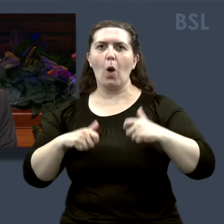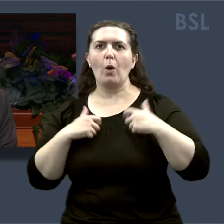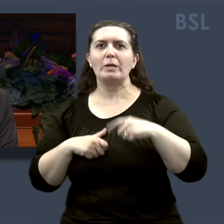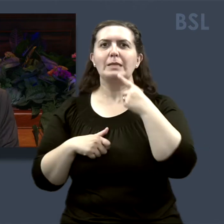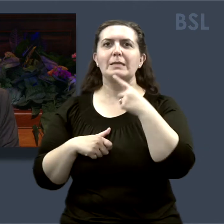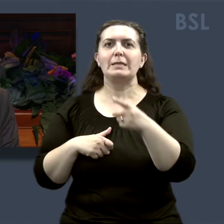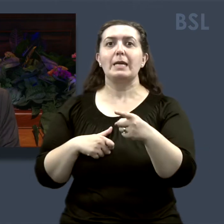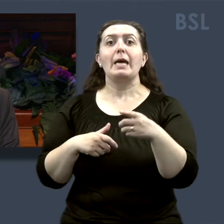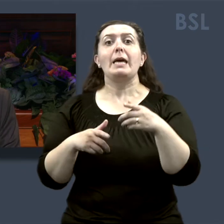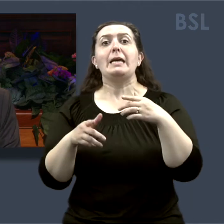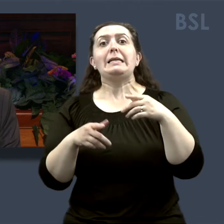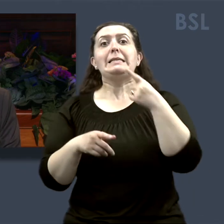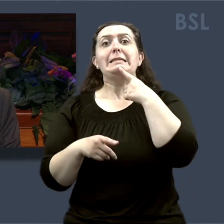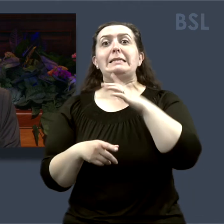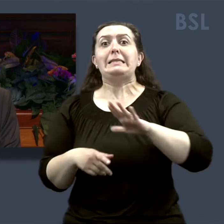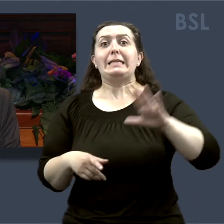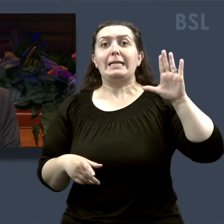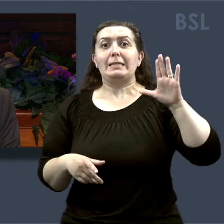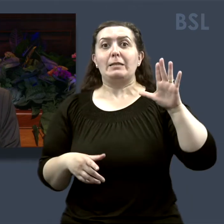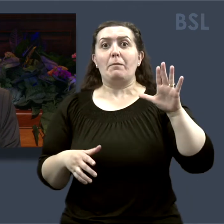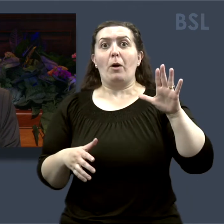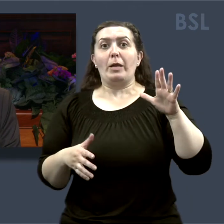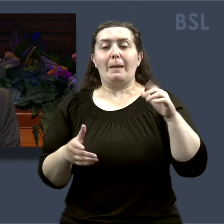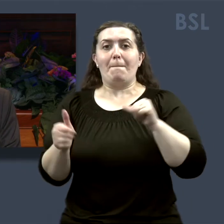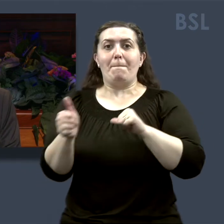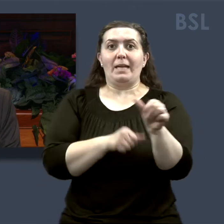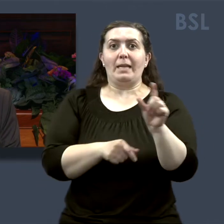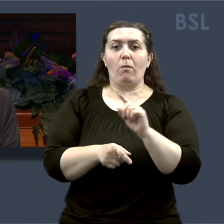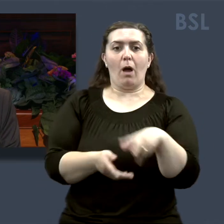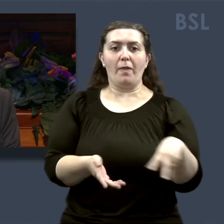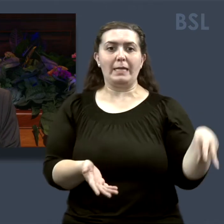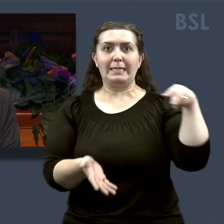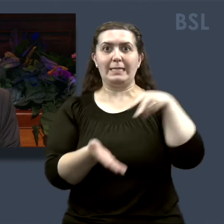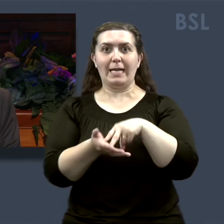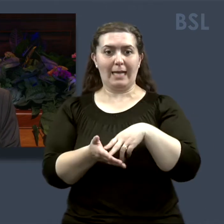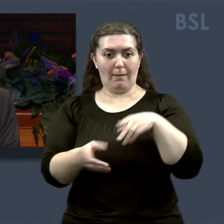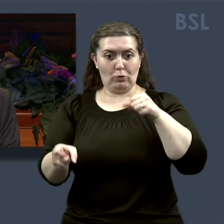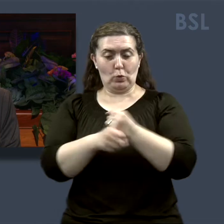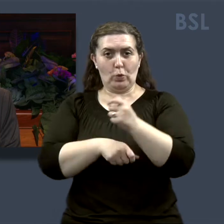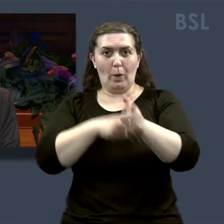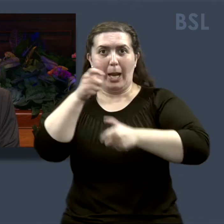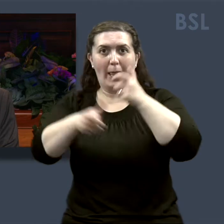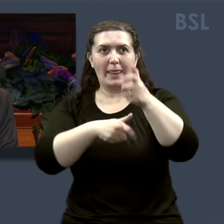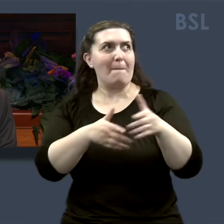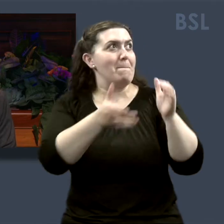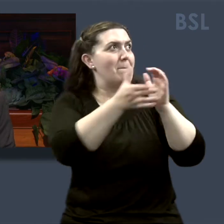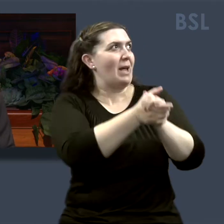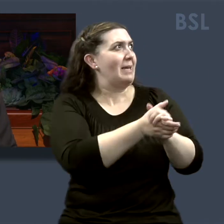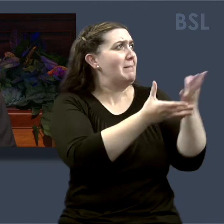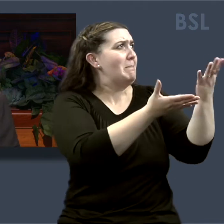“Some testimonies are better gained on the feet bearing them than on the knees praying for them.”